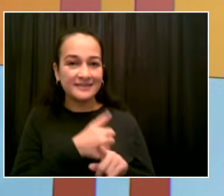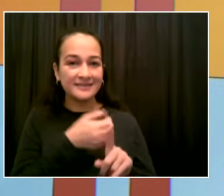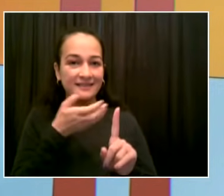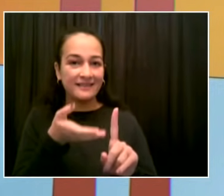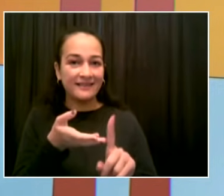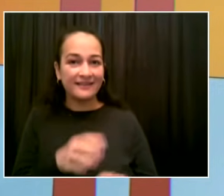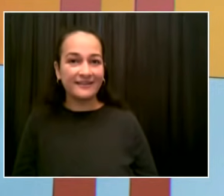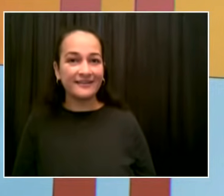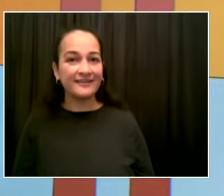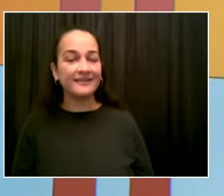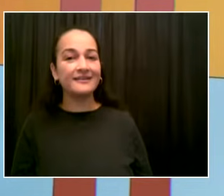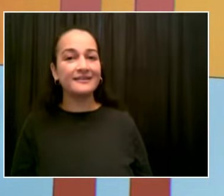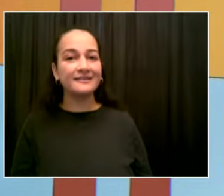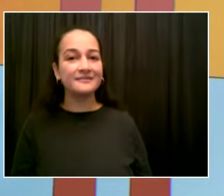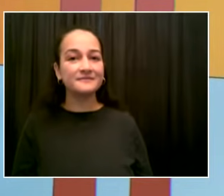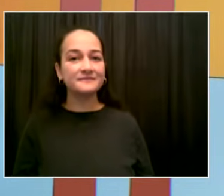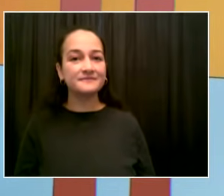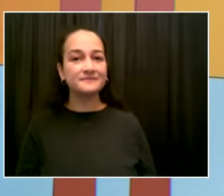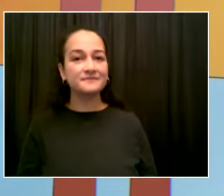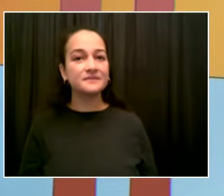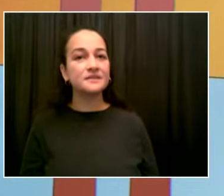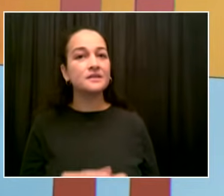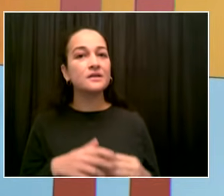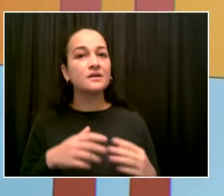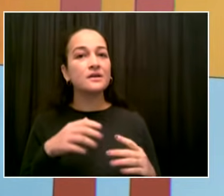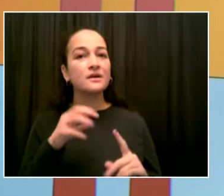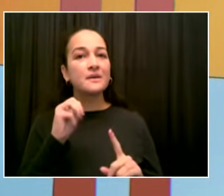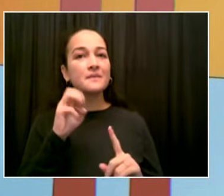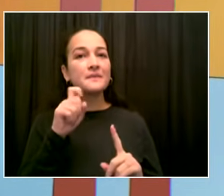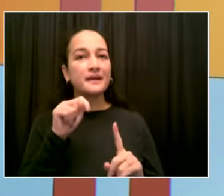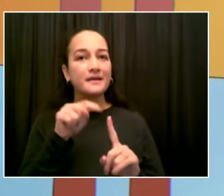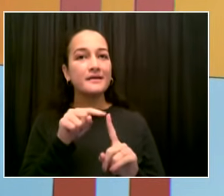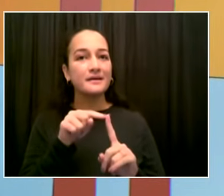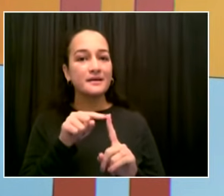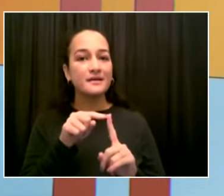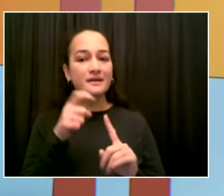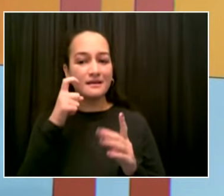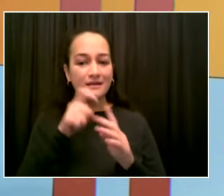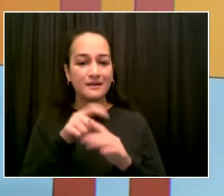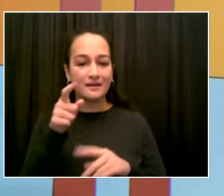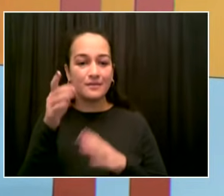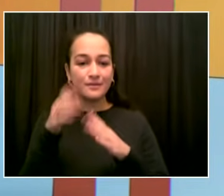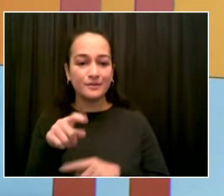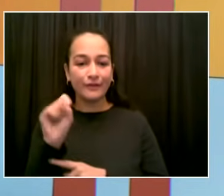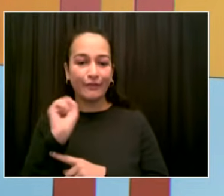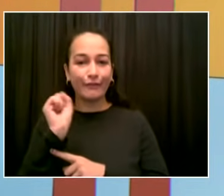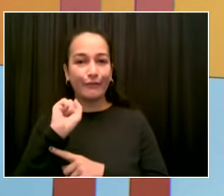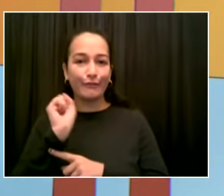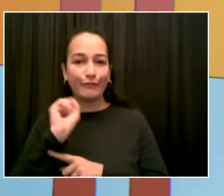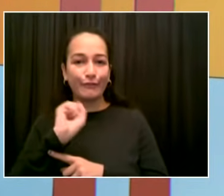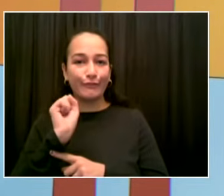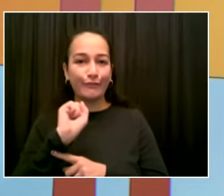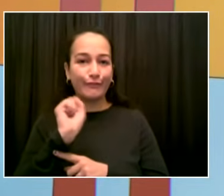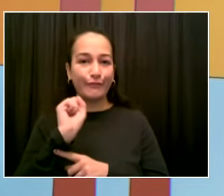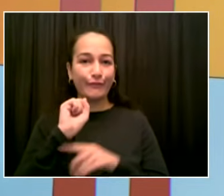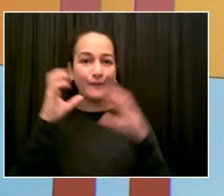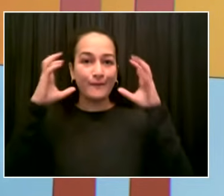MET IS LIKE THE PROBLEM WITH THIS MR. MET EVEN THOUGH I APPRECIATE THE GIFT FROM THE BOROUGH PRESIDENT. HE'S REYAD TO FALL OVER ALL THE TIME.